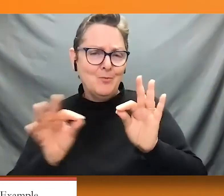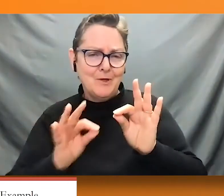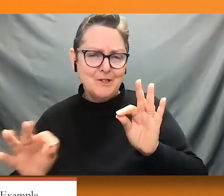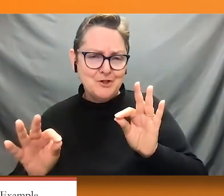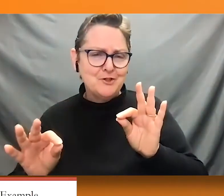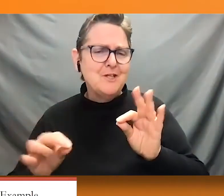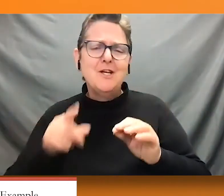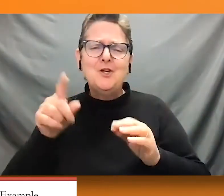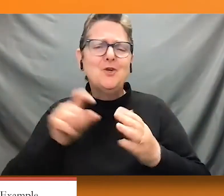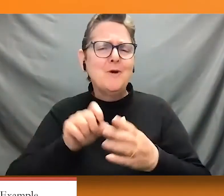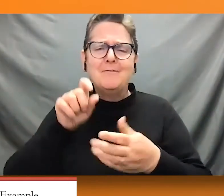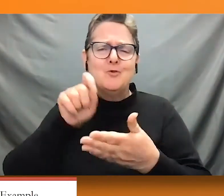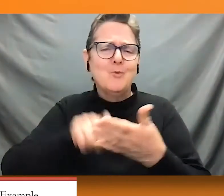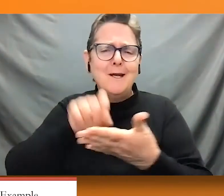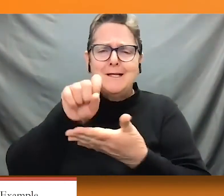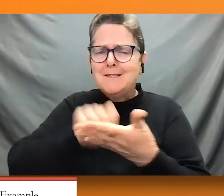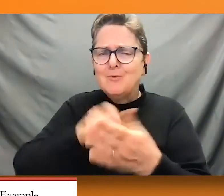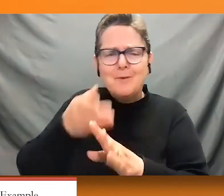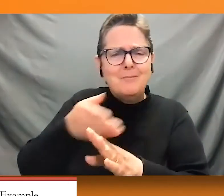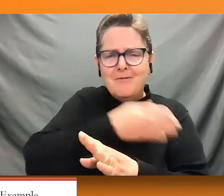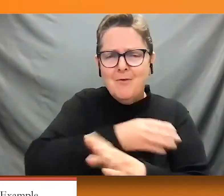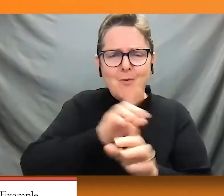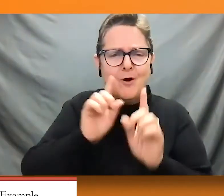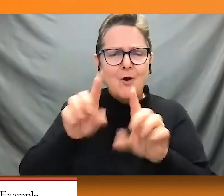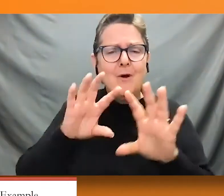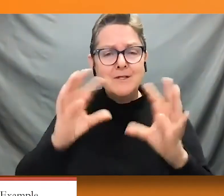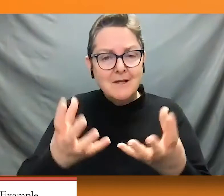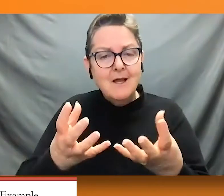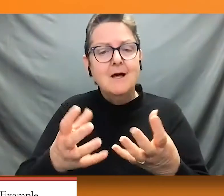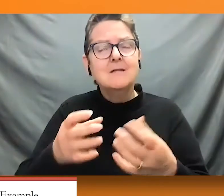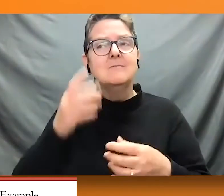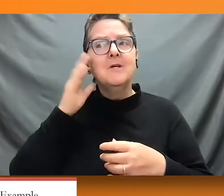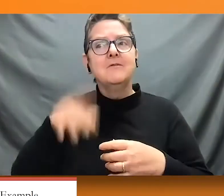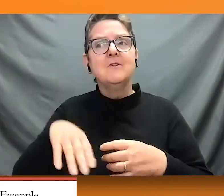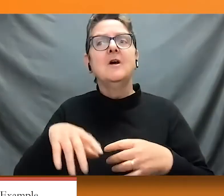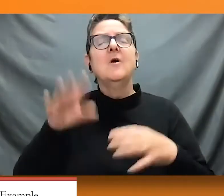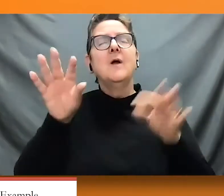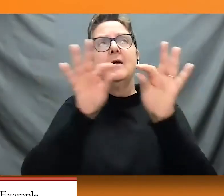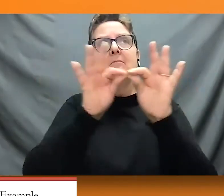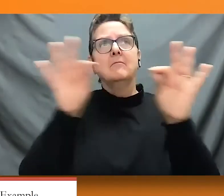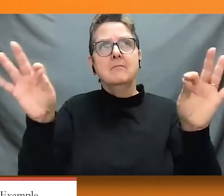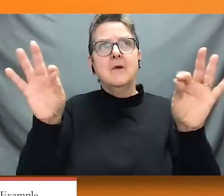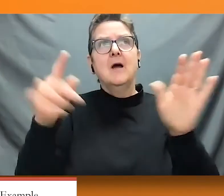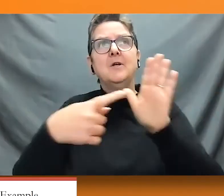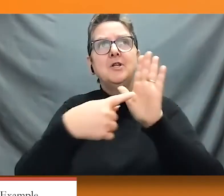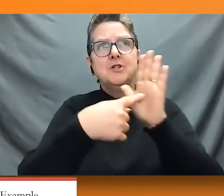that you have to script this out. This is something you can do off the cuff. But you do need to-- you need to plan ahead